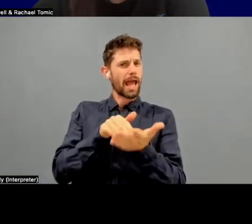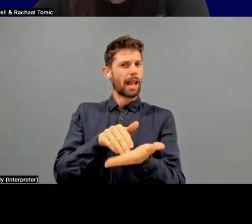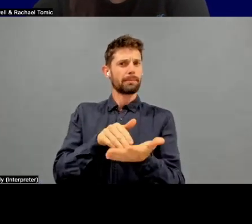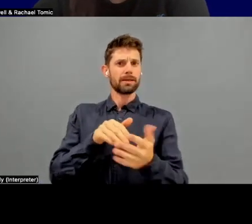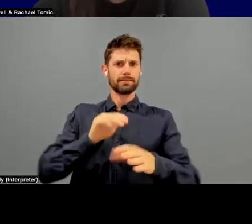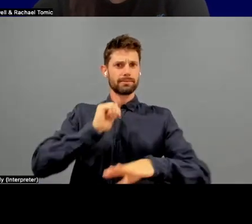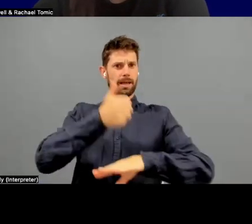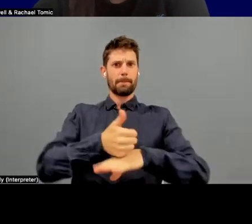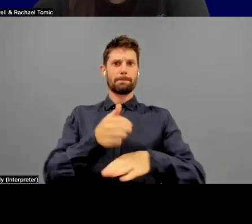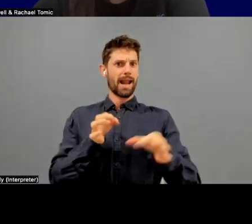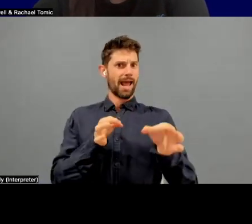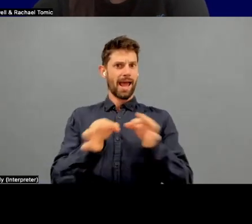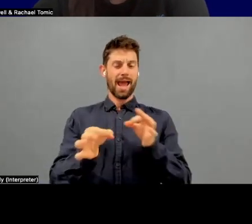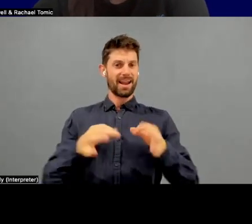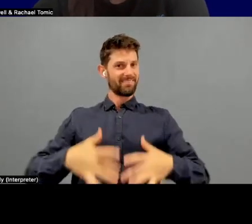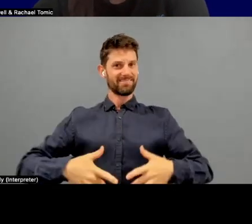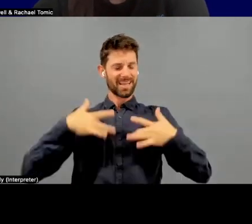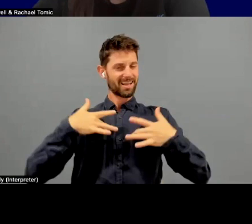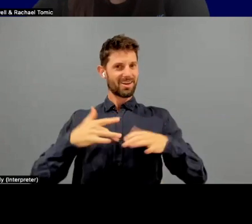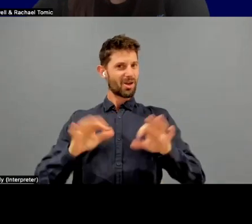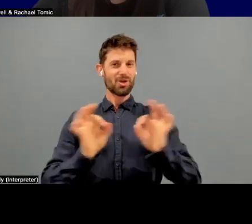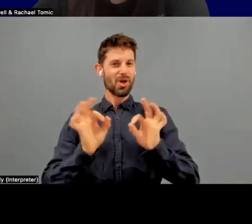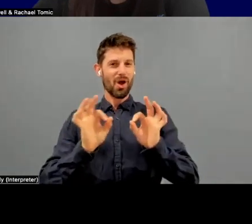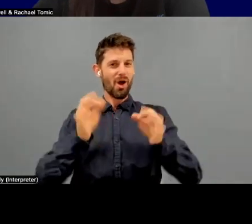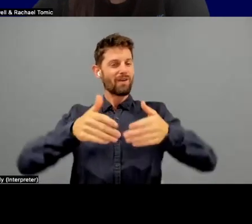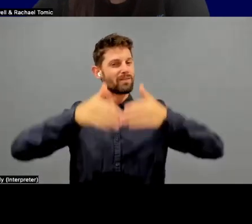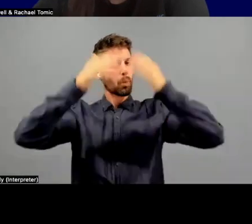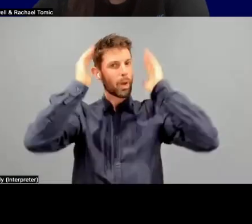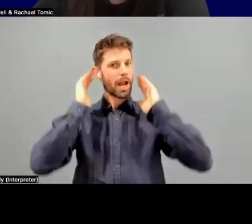for the health professionals involved or for the family,